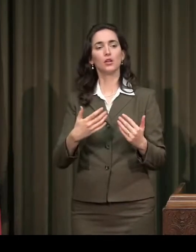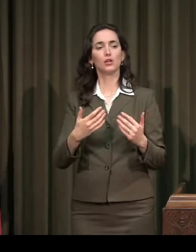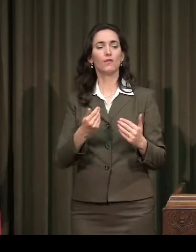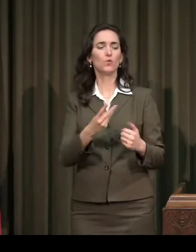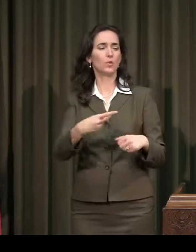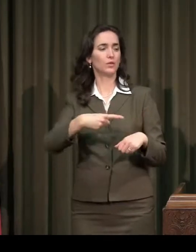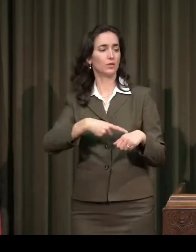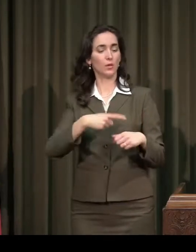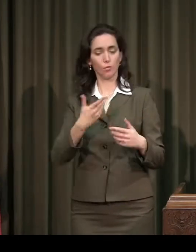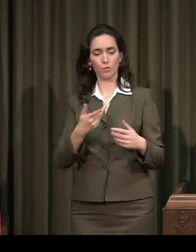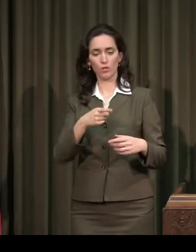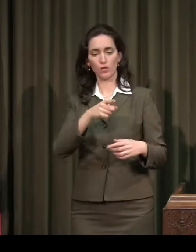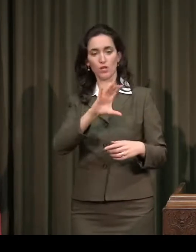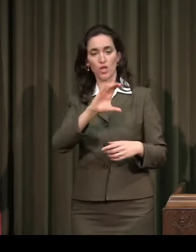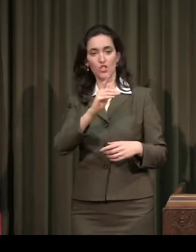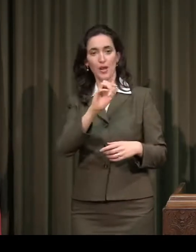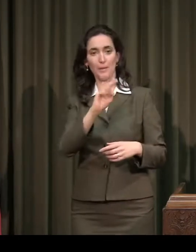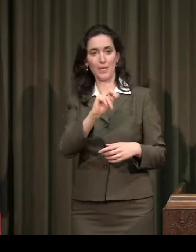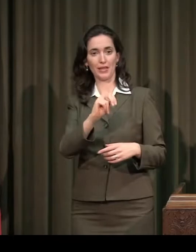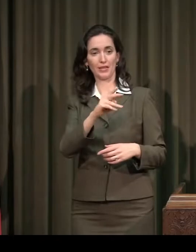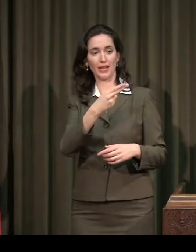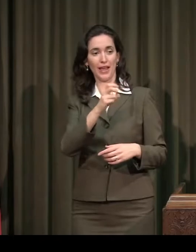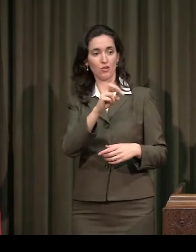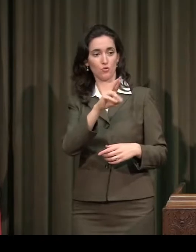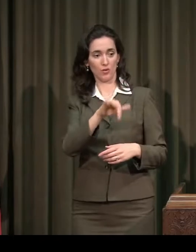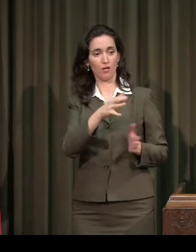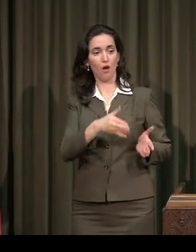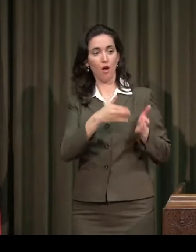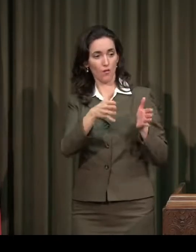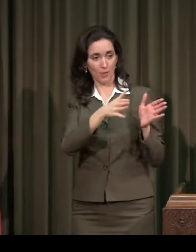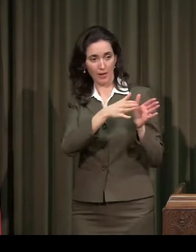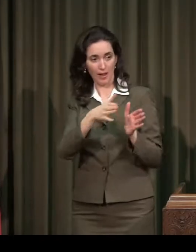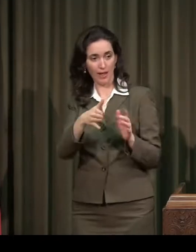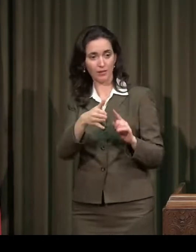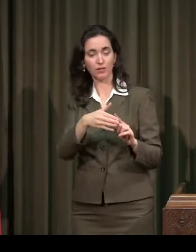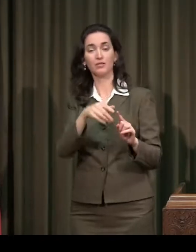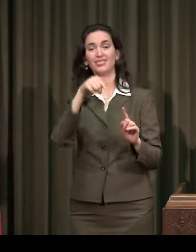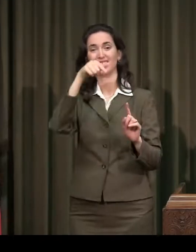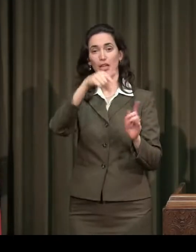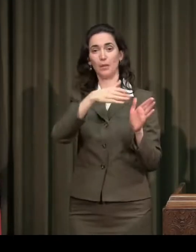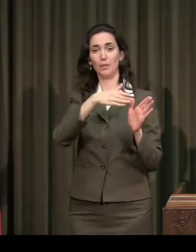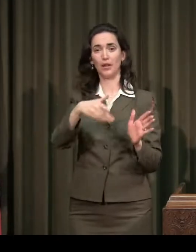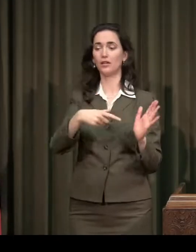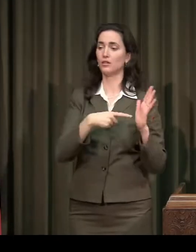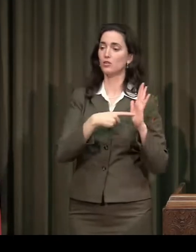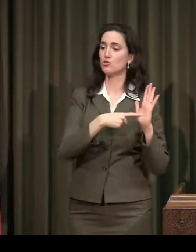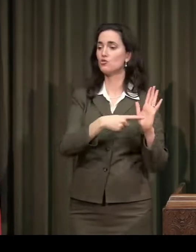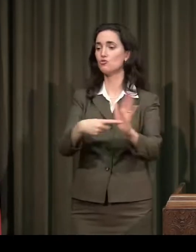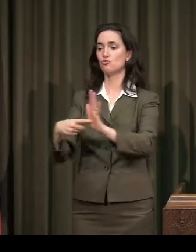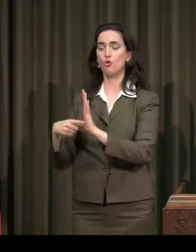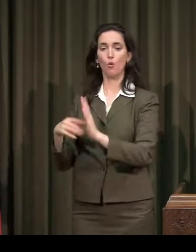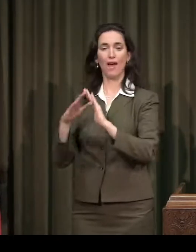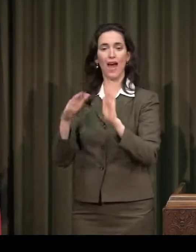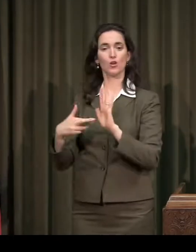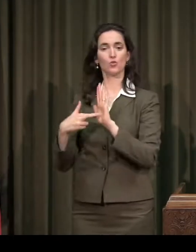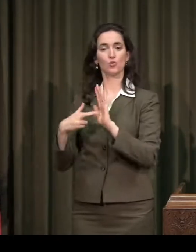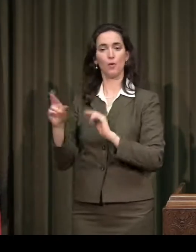Chairman Henry that had not been shown to the vast majority of the members of the House Republican caucus and that